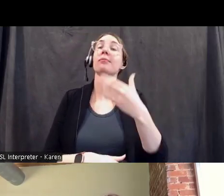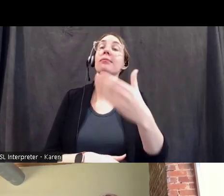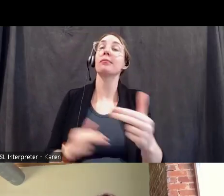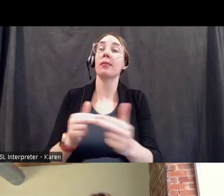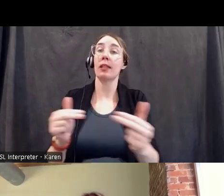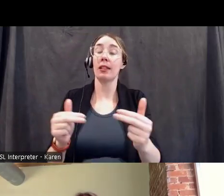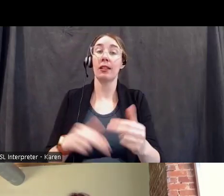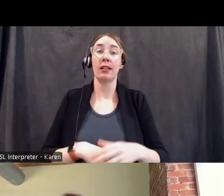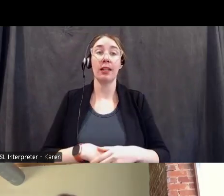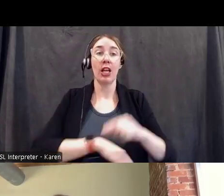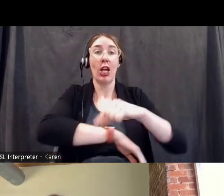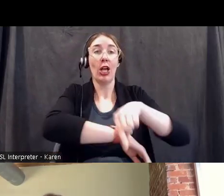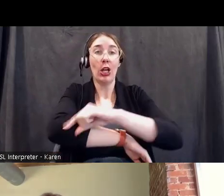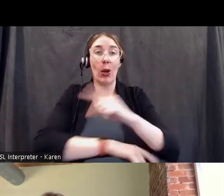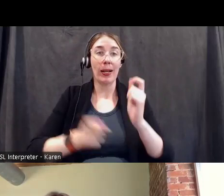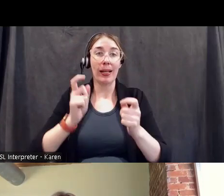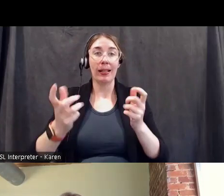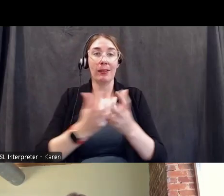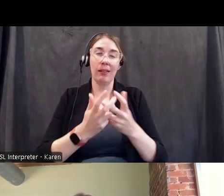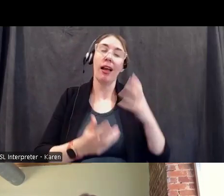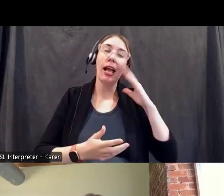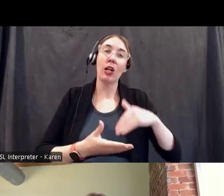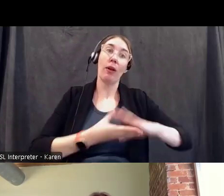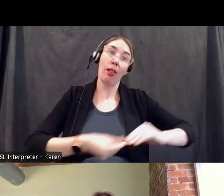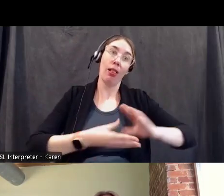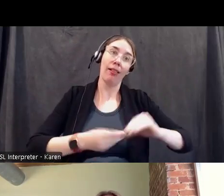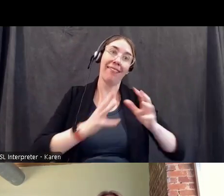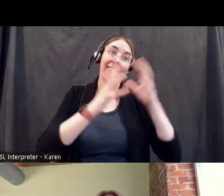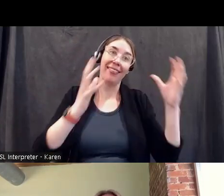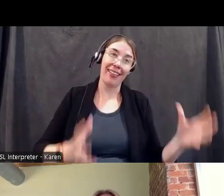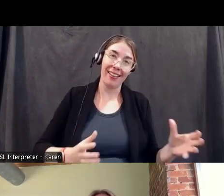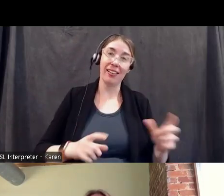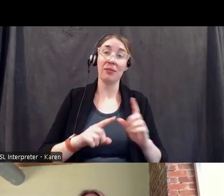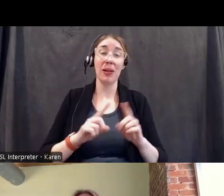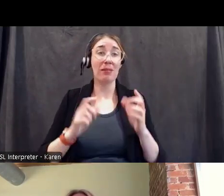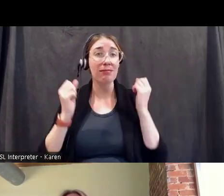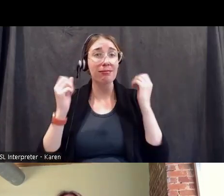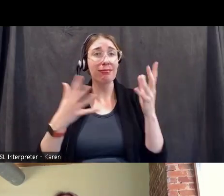I know we talked a lot about adaptive gardening. These are some things we have in our lab.